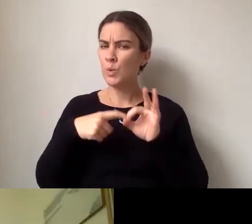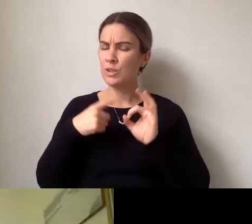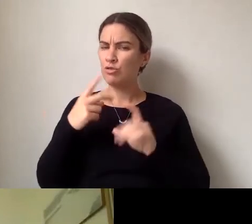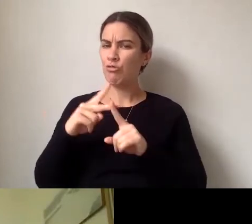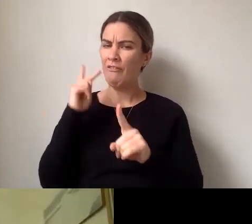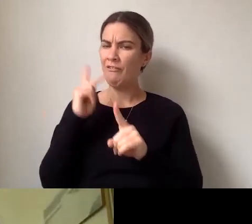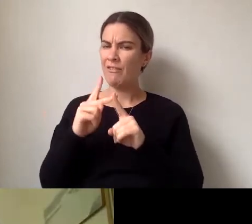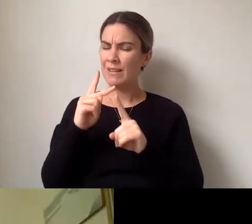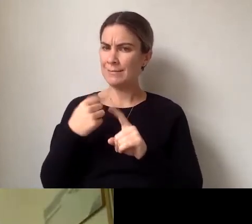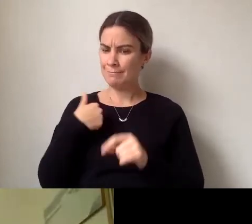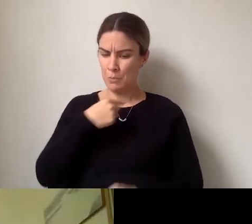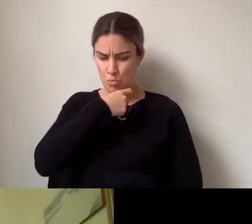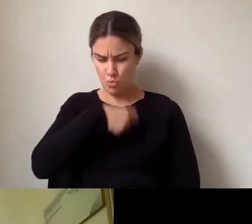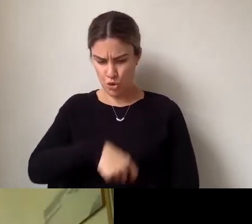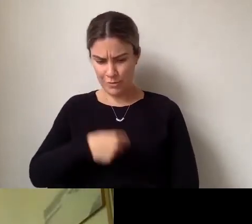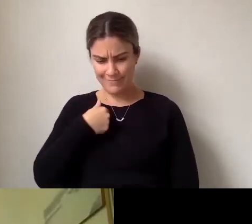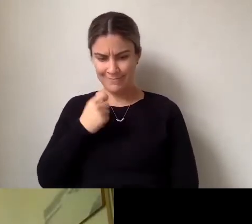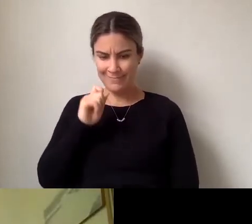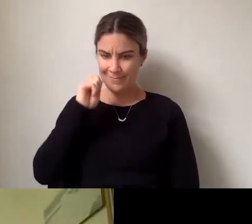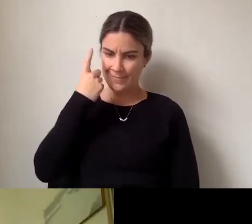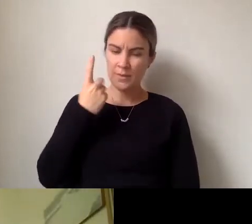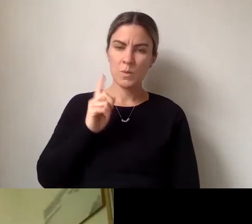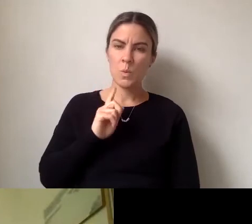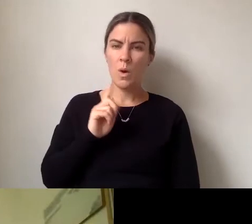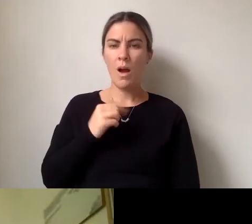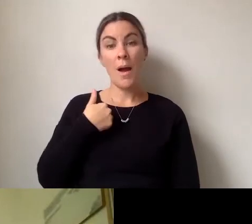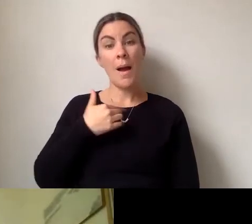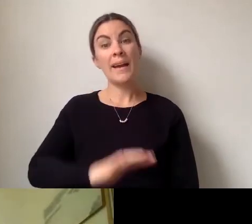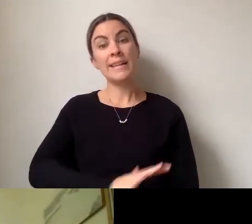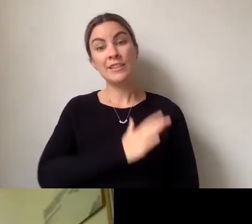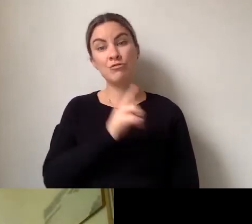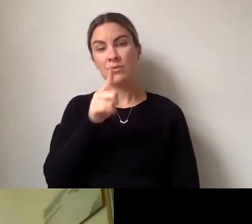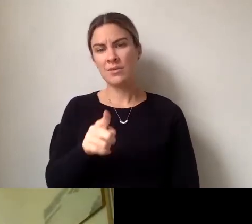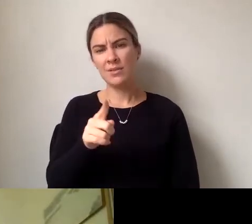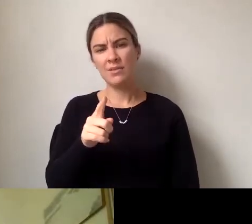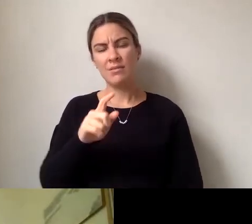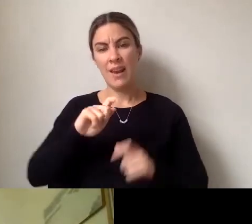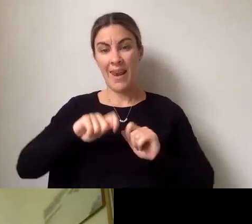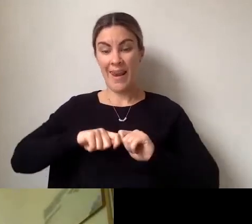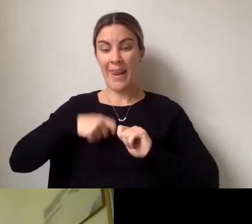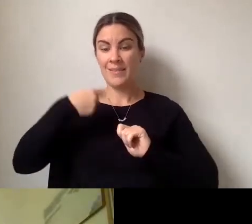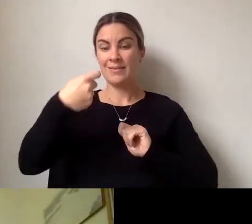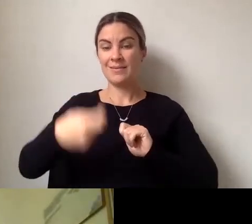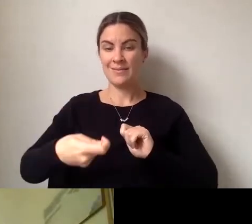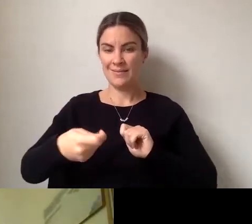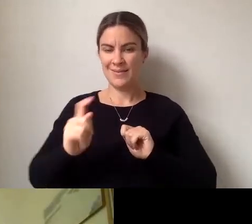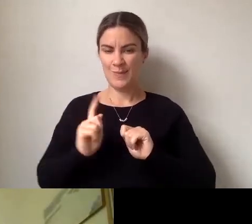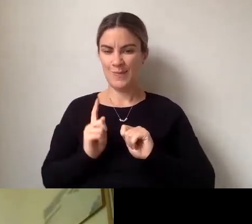I guess I'm interested in what happens next? What do we - how do we ten go into